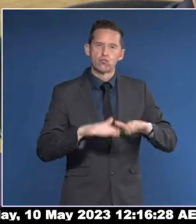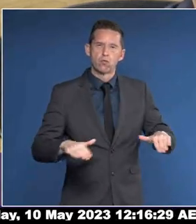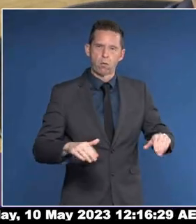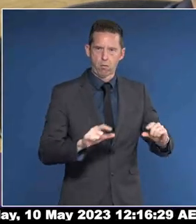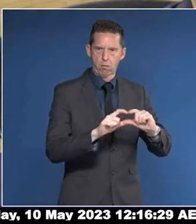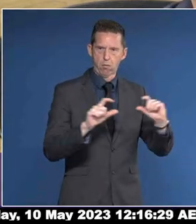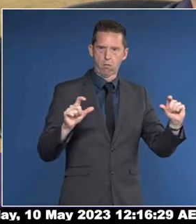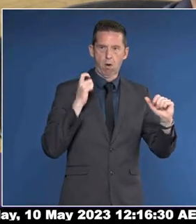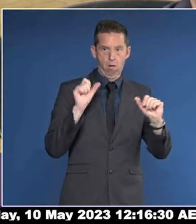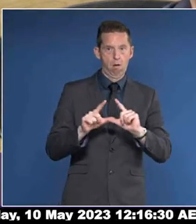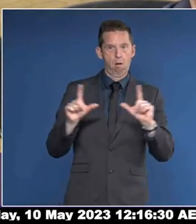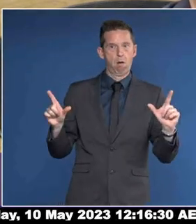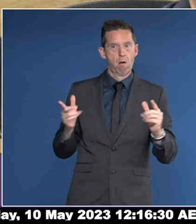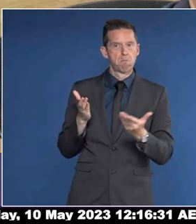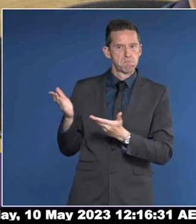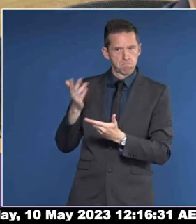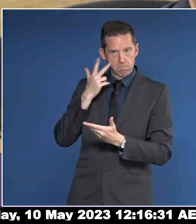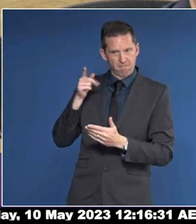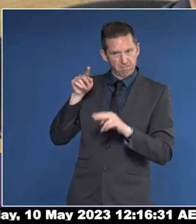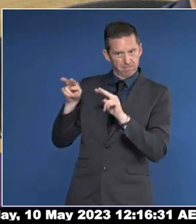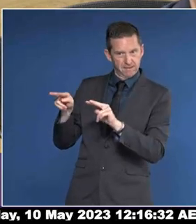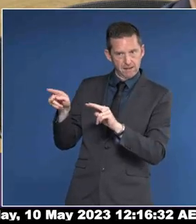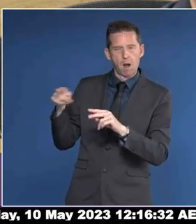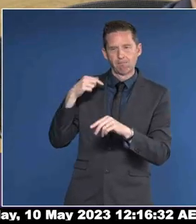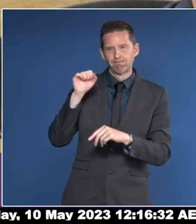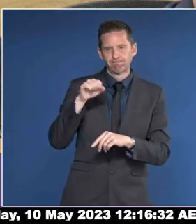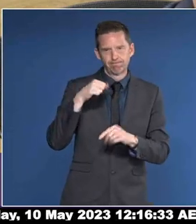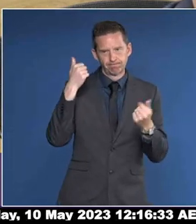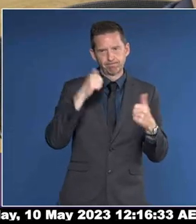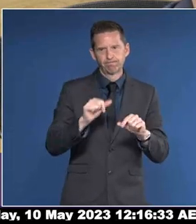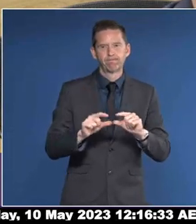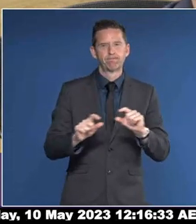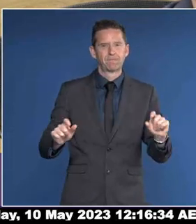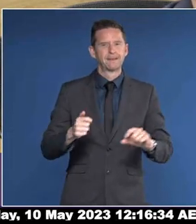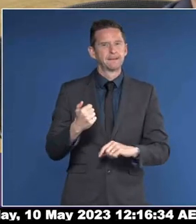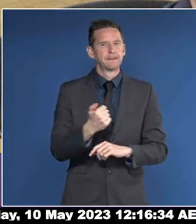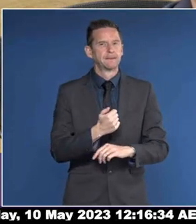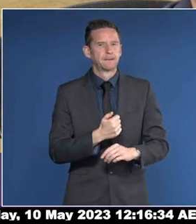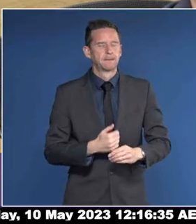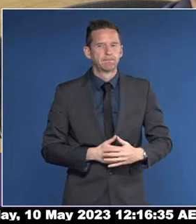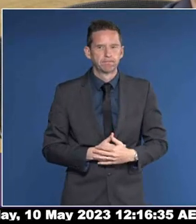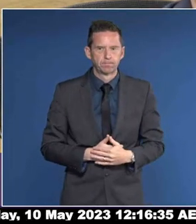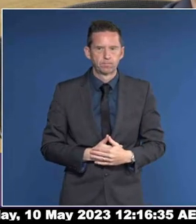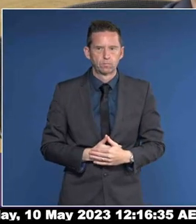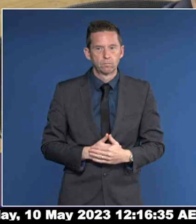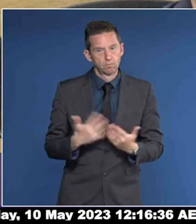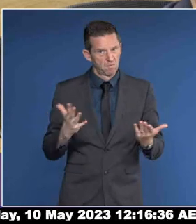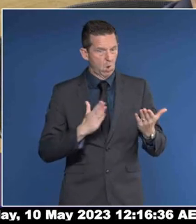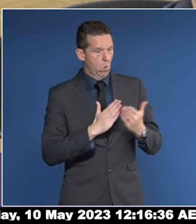Yes. MS EASTMAN: Is that something you're familiar with? Yes. MS EASTMAN: And no doubt in the course of your professional life and